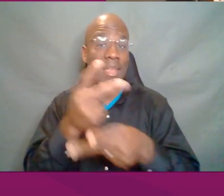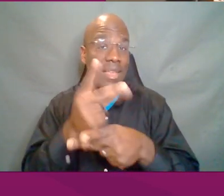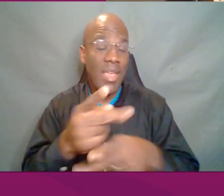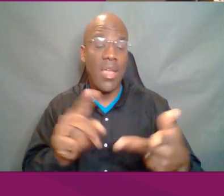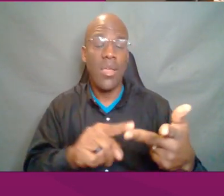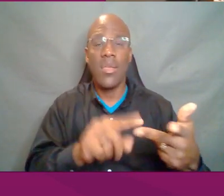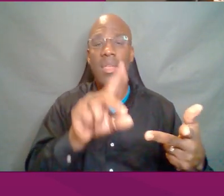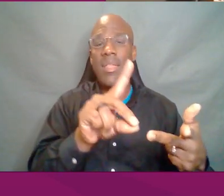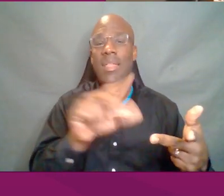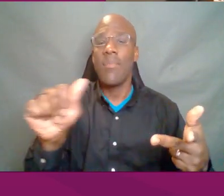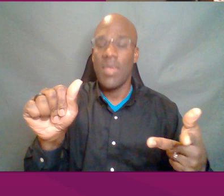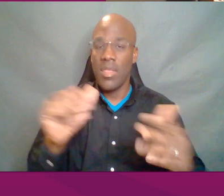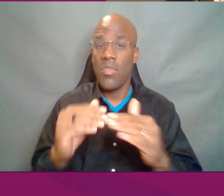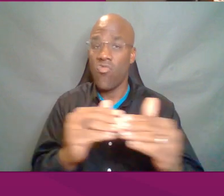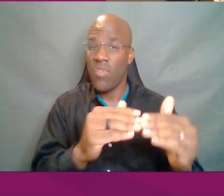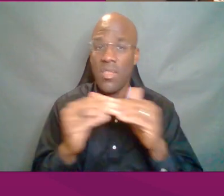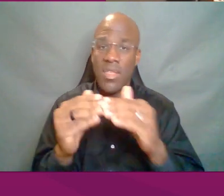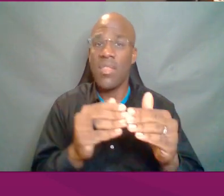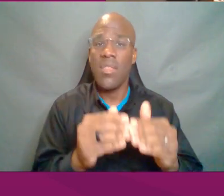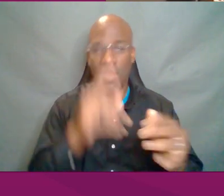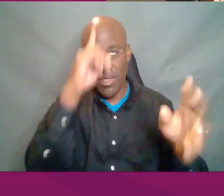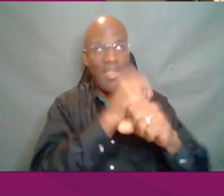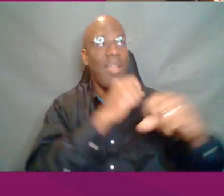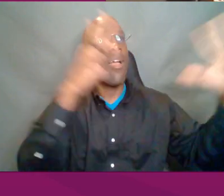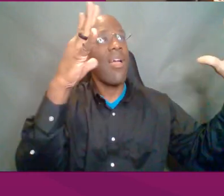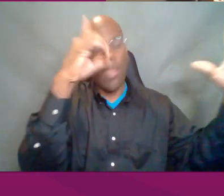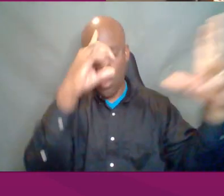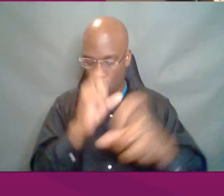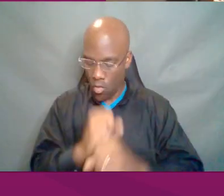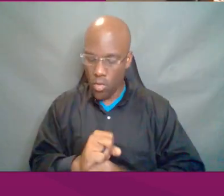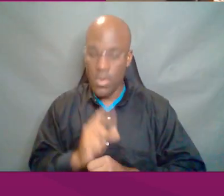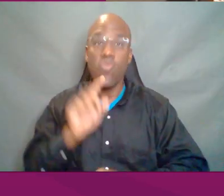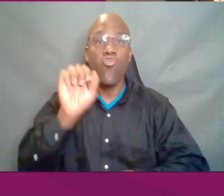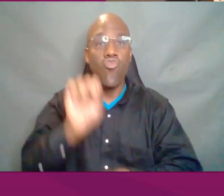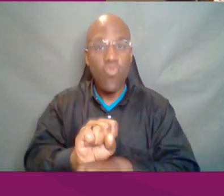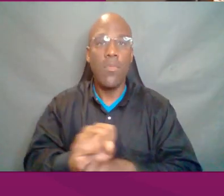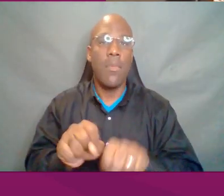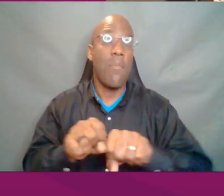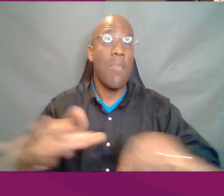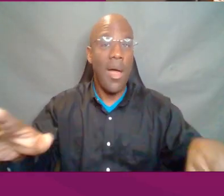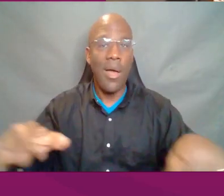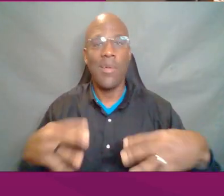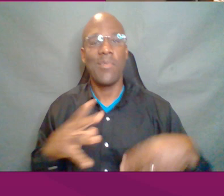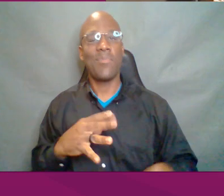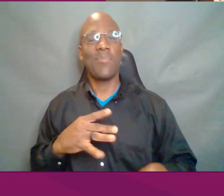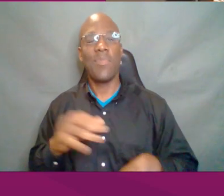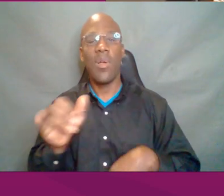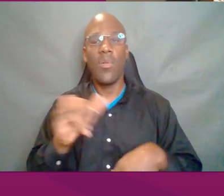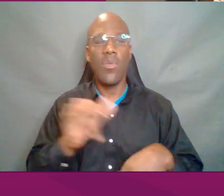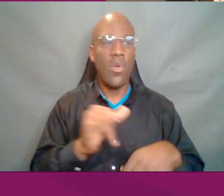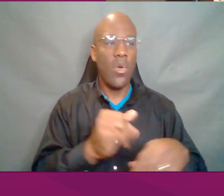and how Disability Justice is being brought from vision to reality, interpersonally as well as on an